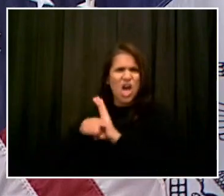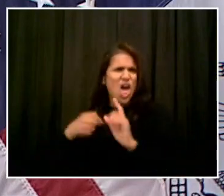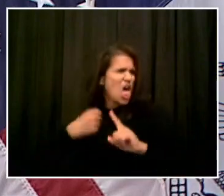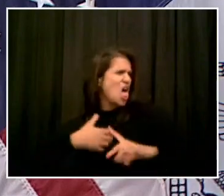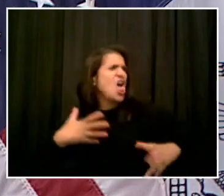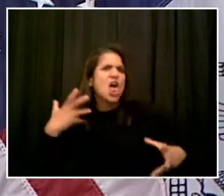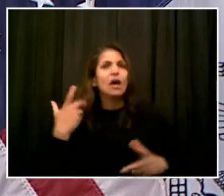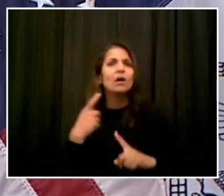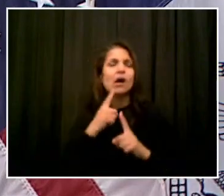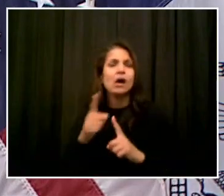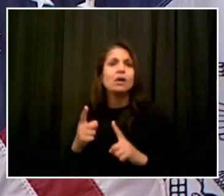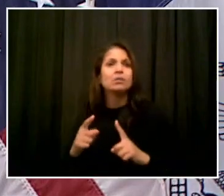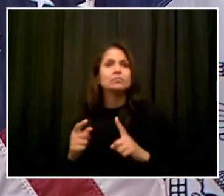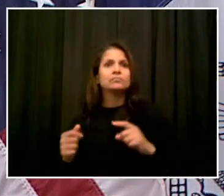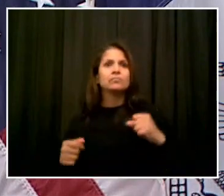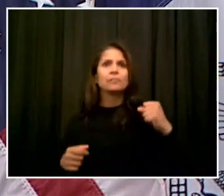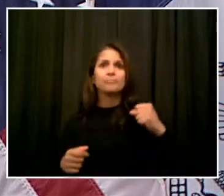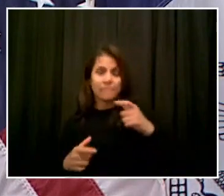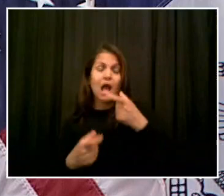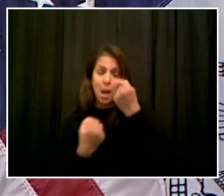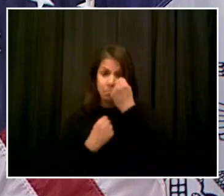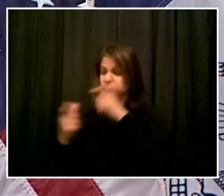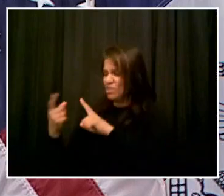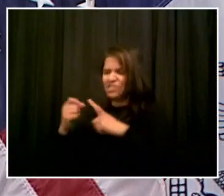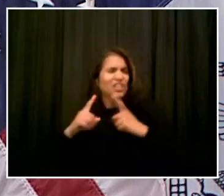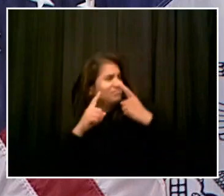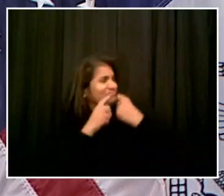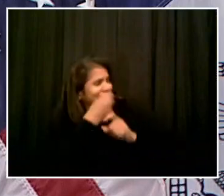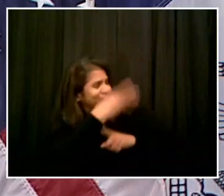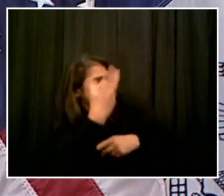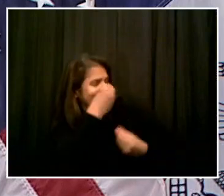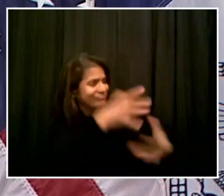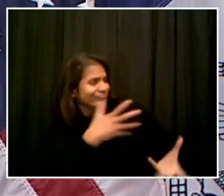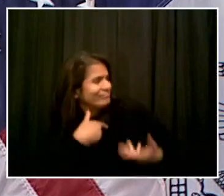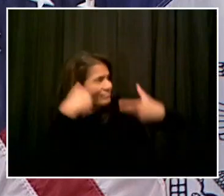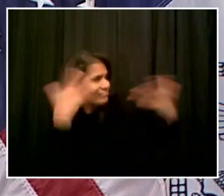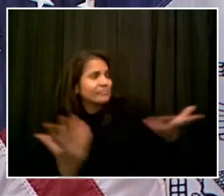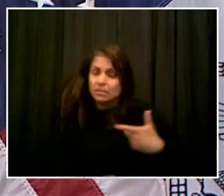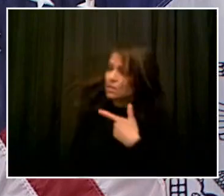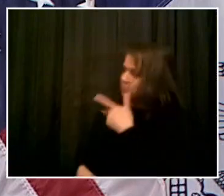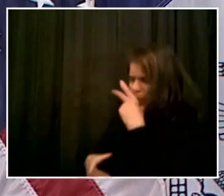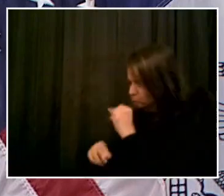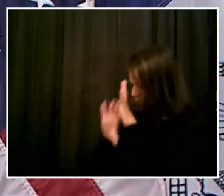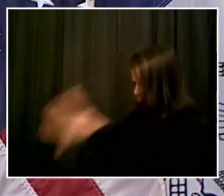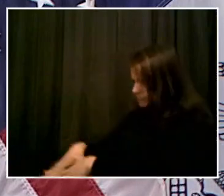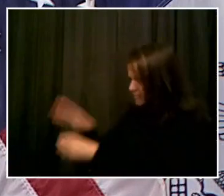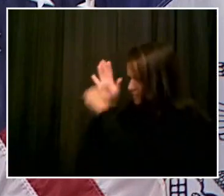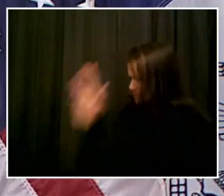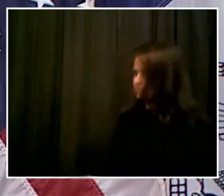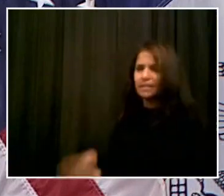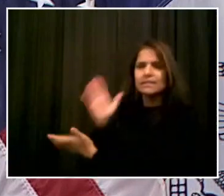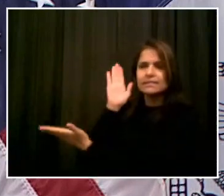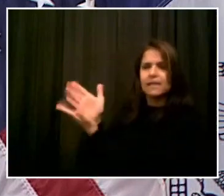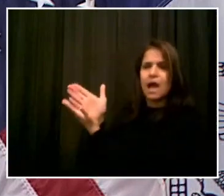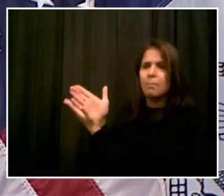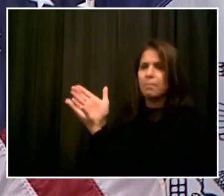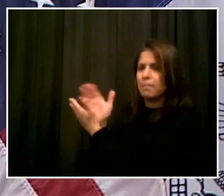THEY TOLD FOLKS WHO WANTED TO SUMMONS THE VIOLENCE TO GET OUT AND THERE WERE ELECTED OFFICIALS AND CLERGY WHO SAID